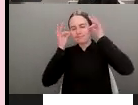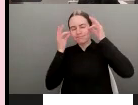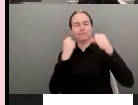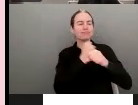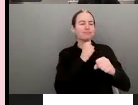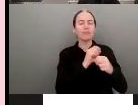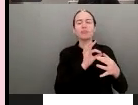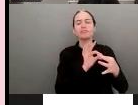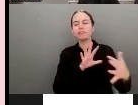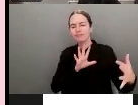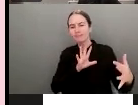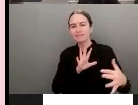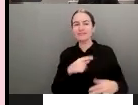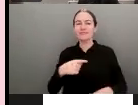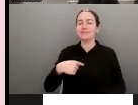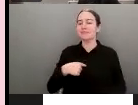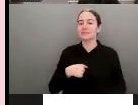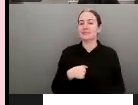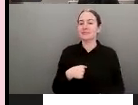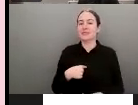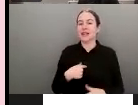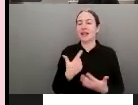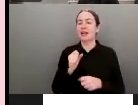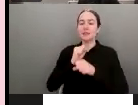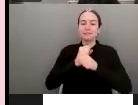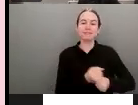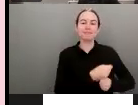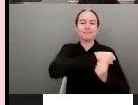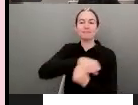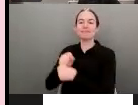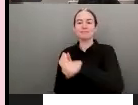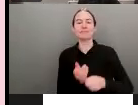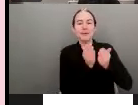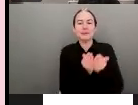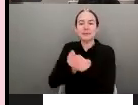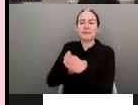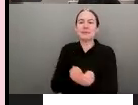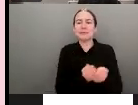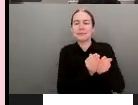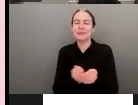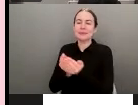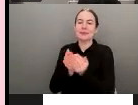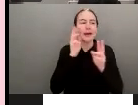I kayak and explore the beautiful archipelago